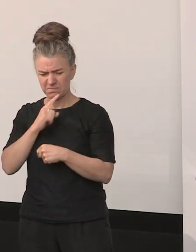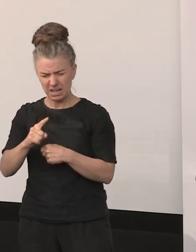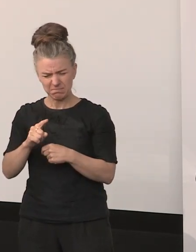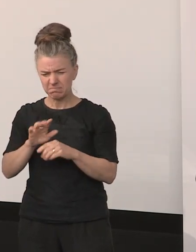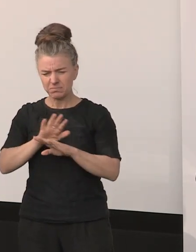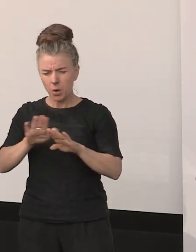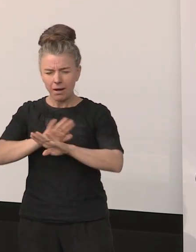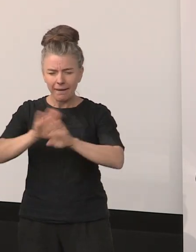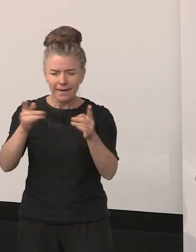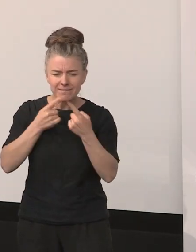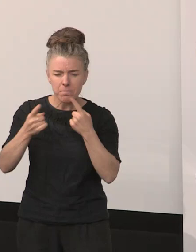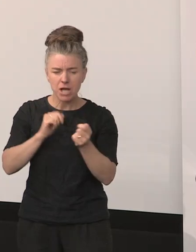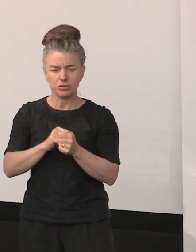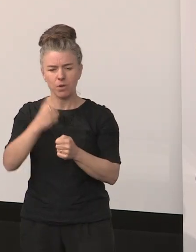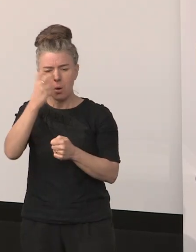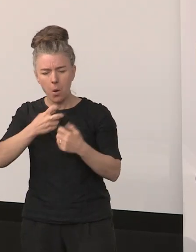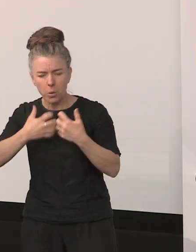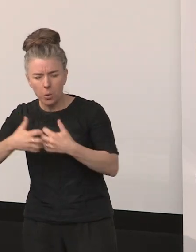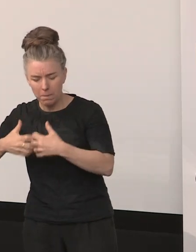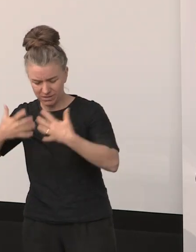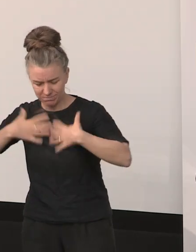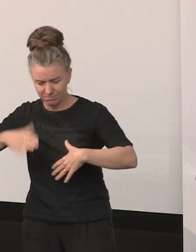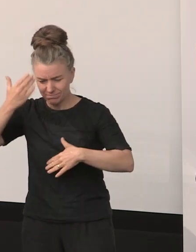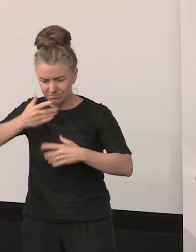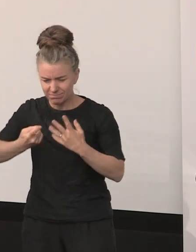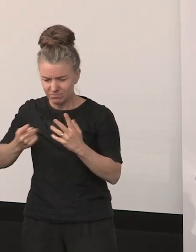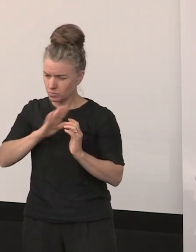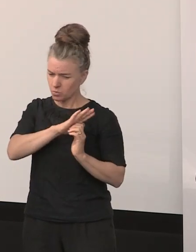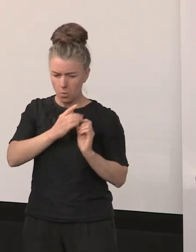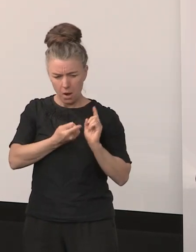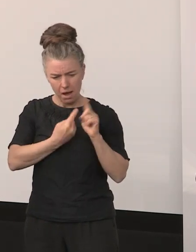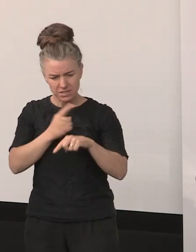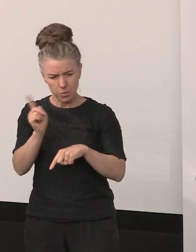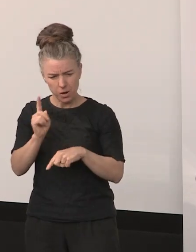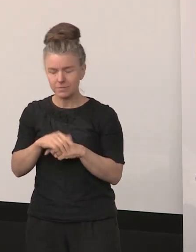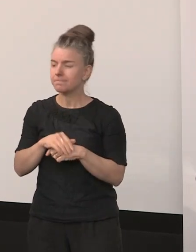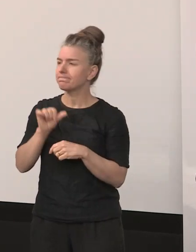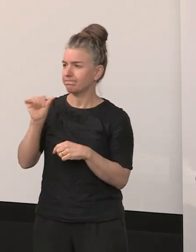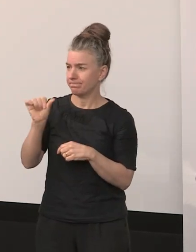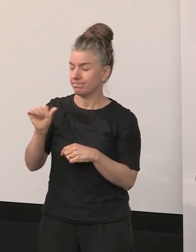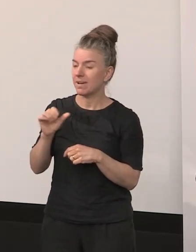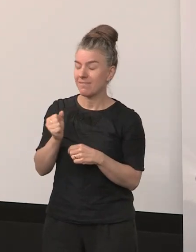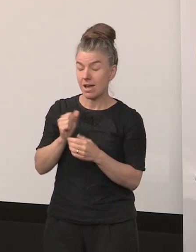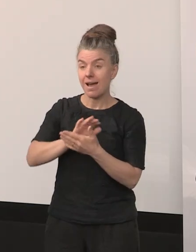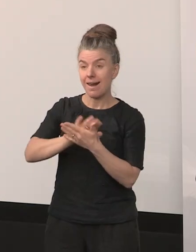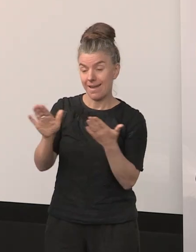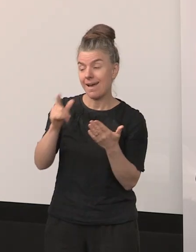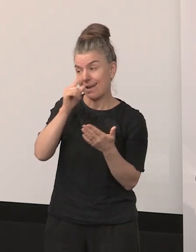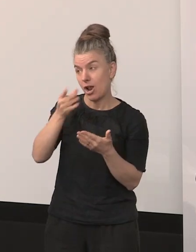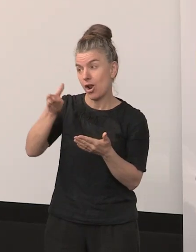management showed that there was mixed messaging, there was no stock take taken. Much of